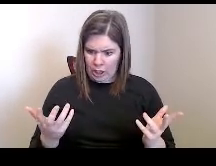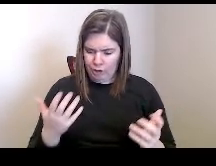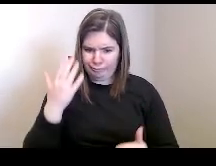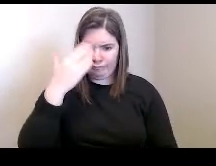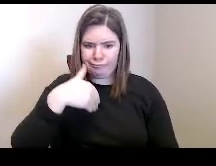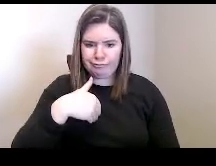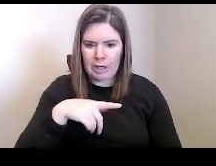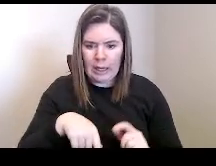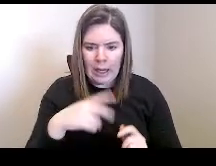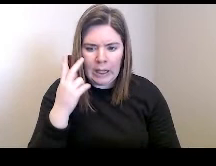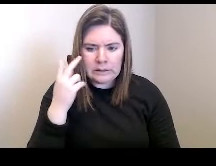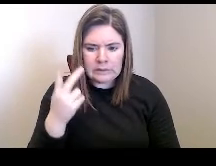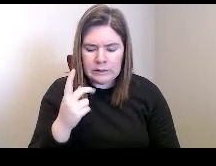I am going to go up to the view tab.